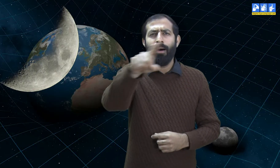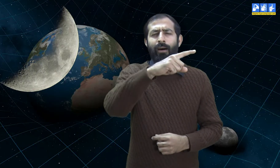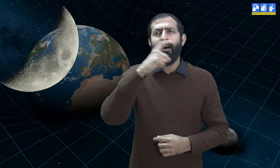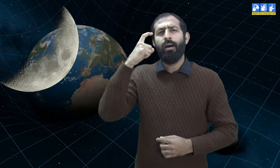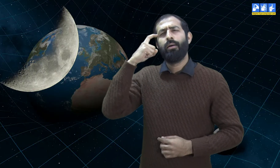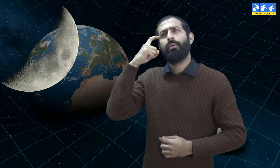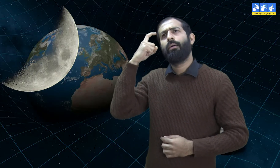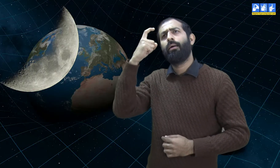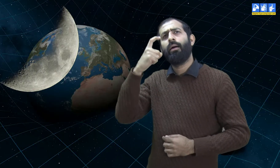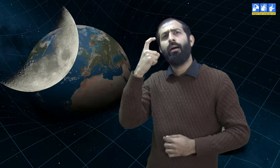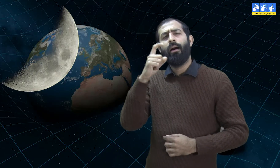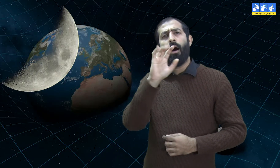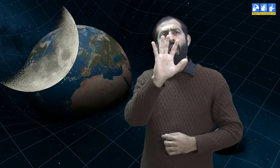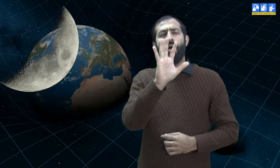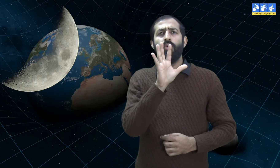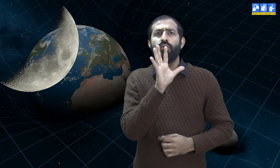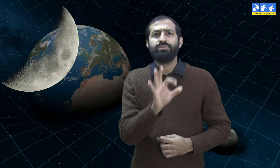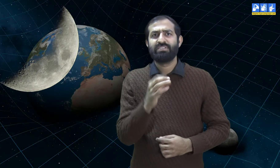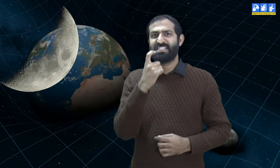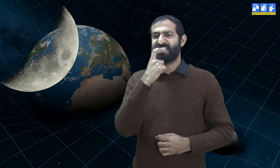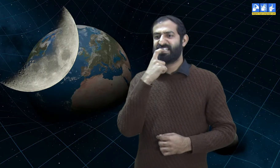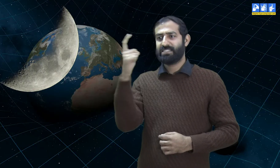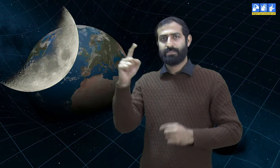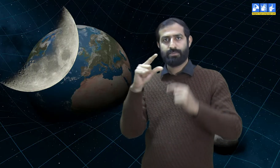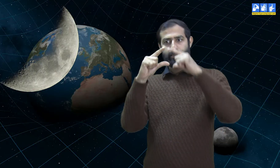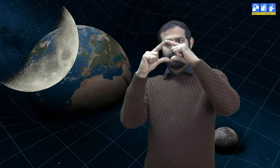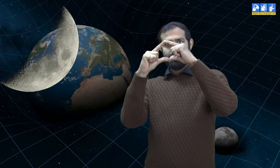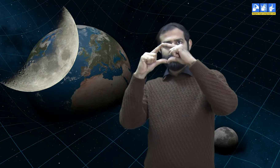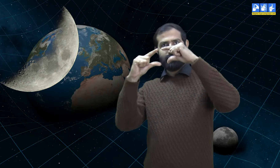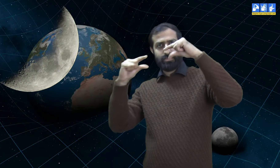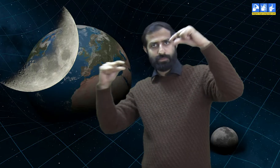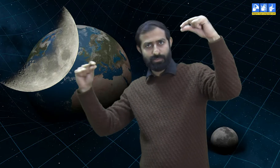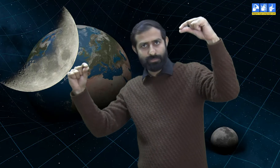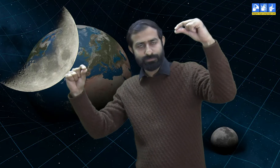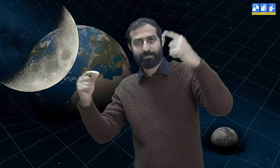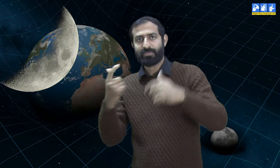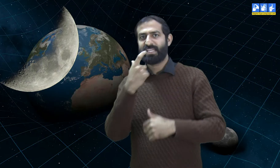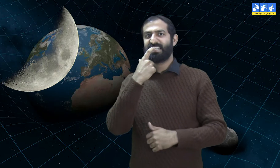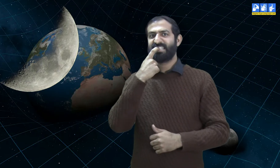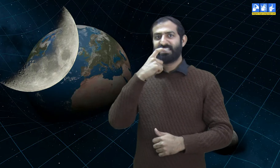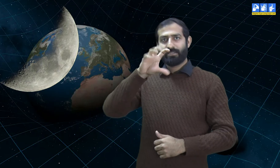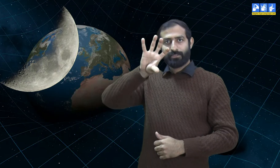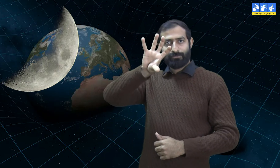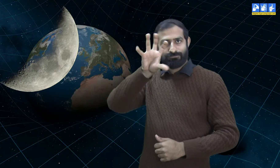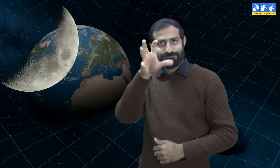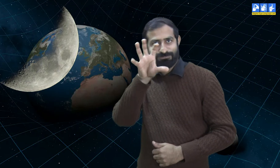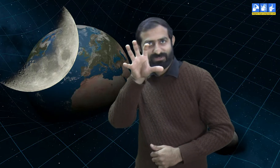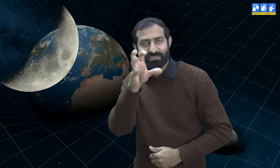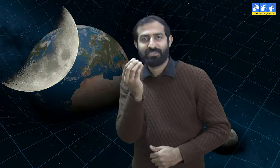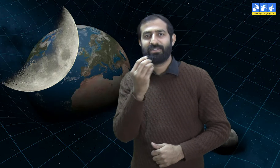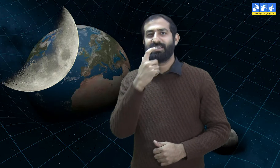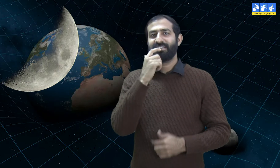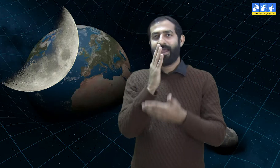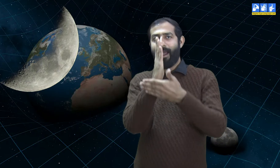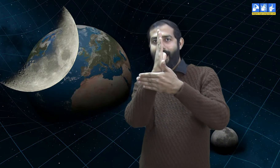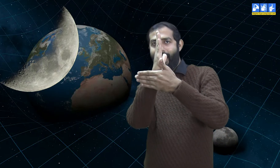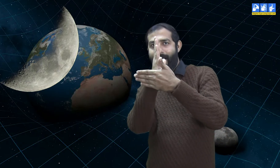You might notice that the moon sometimes looks a little different , sometimes a crescent, sometimes half,